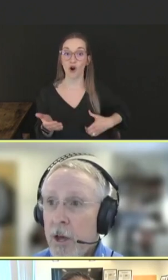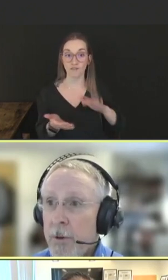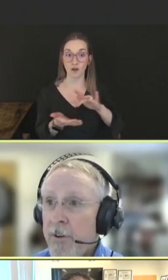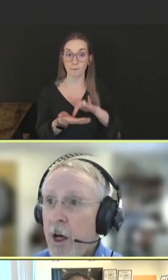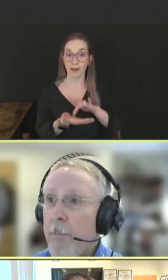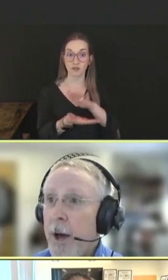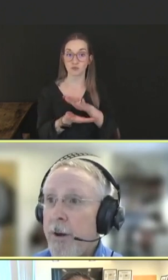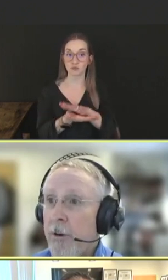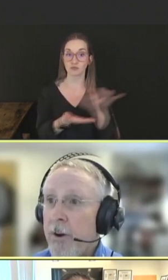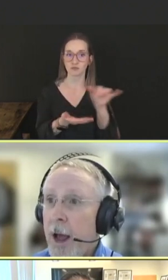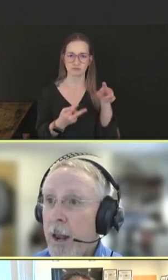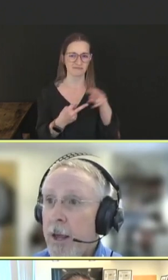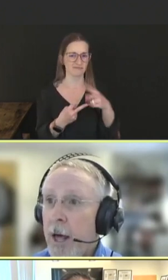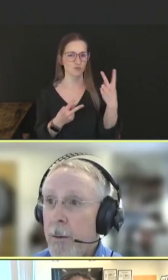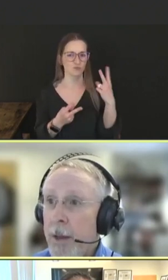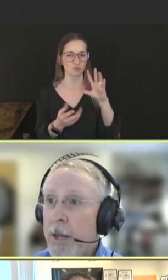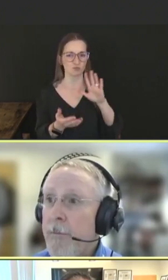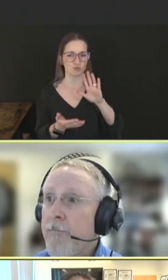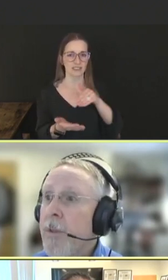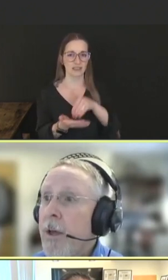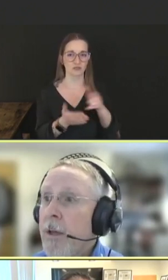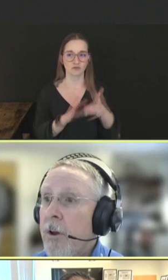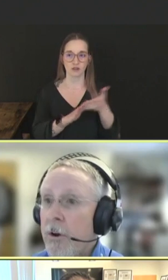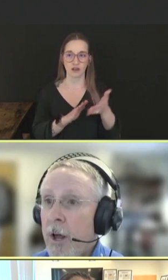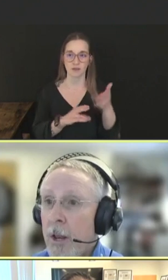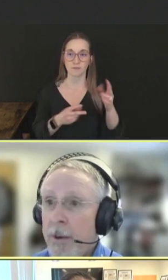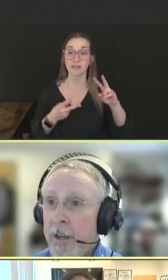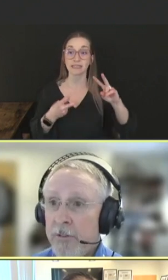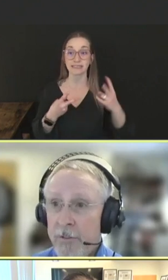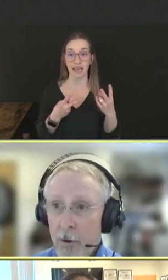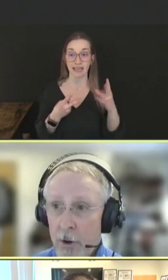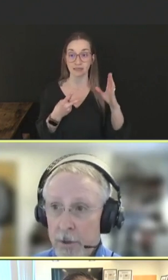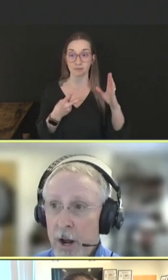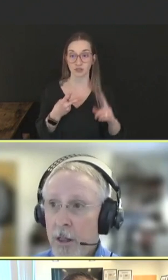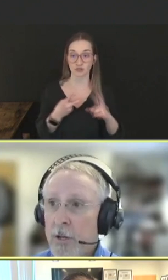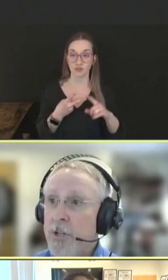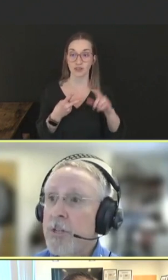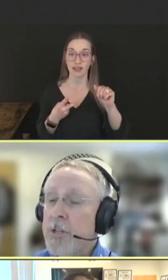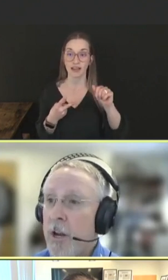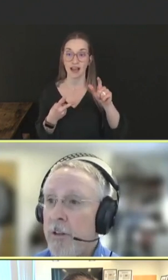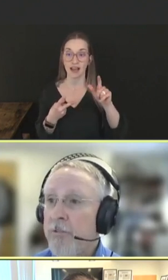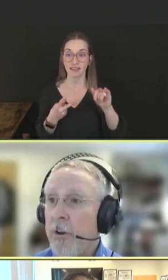He'll be followed by Dr. Ali Ellebedy. Dr. Ellebedy is a viral immunologist that studies